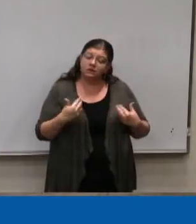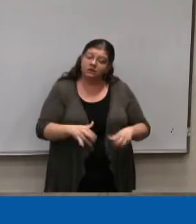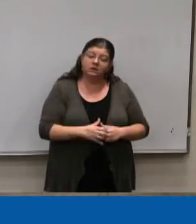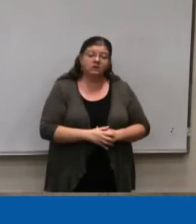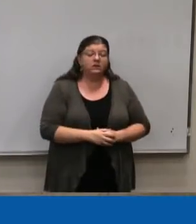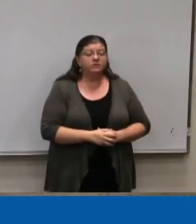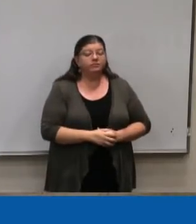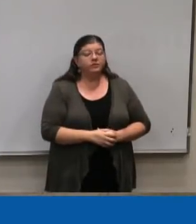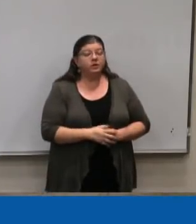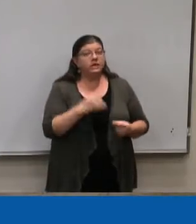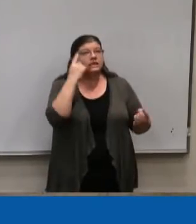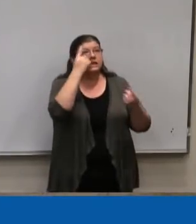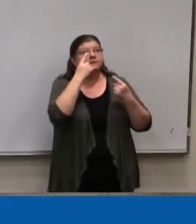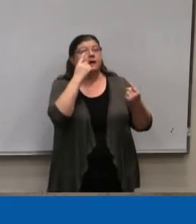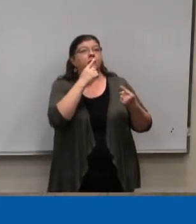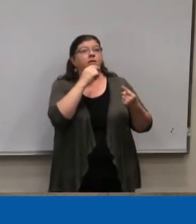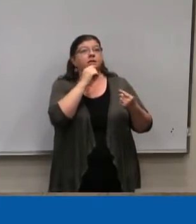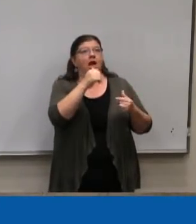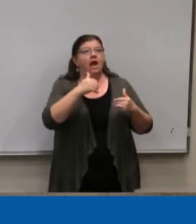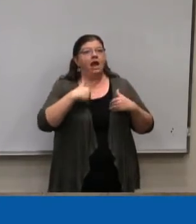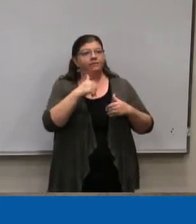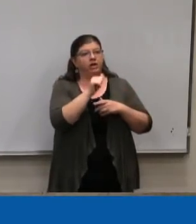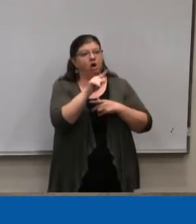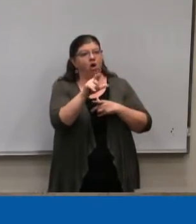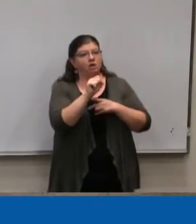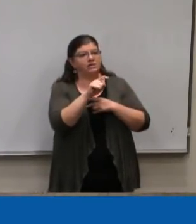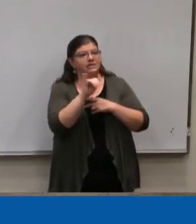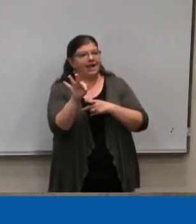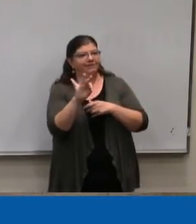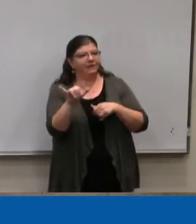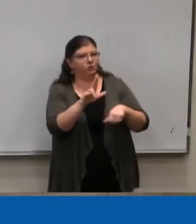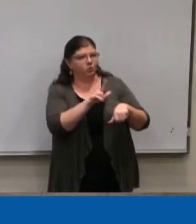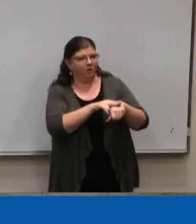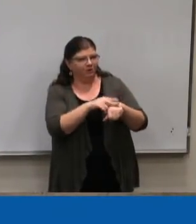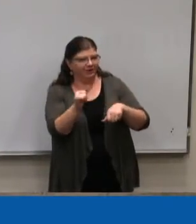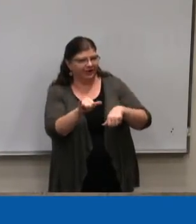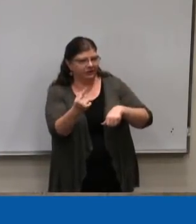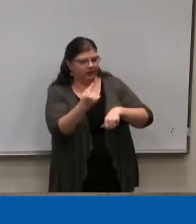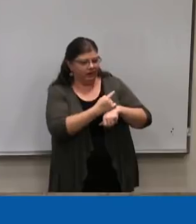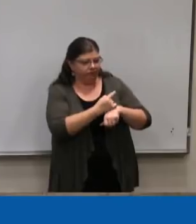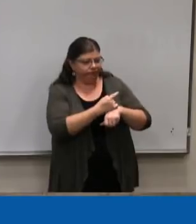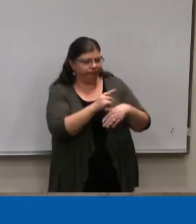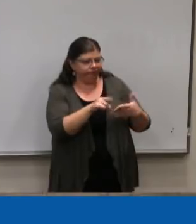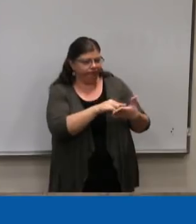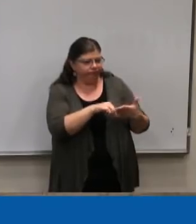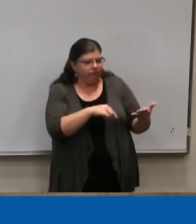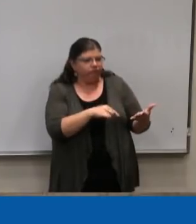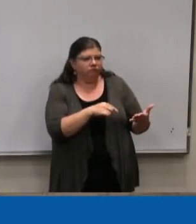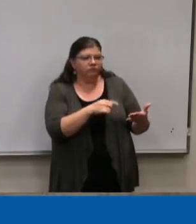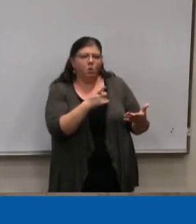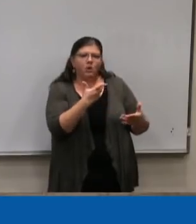about not having All Staff Day the way we would normally have it, that's one of the best days of the year, maybe second only